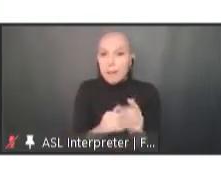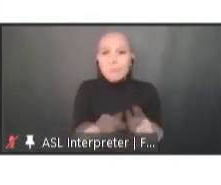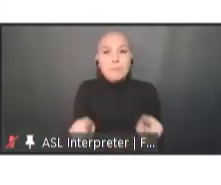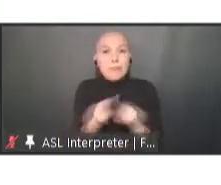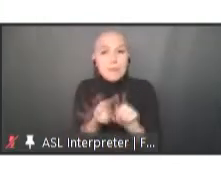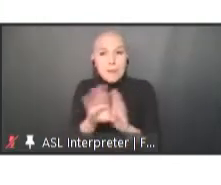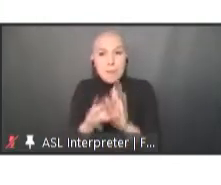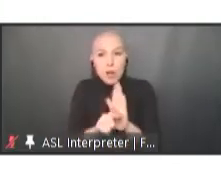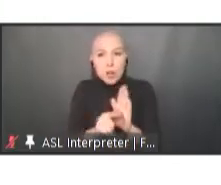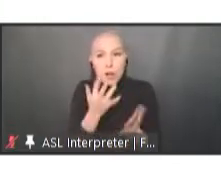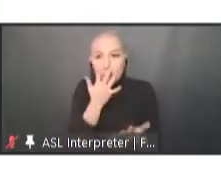blue, and -- or sorry, Delta in blue and Omicron in gray.